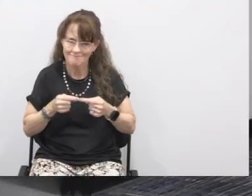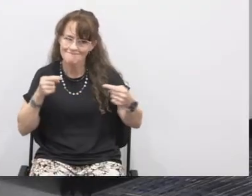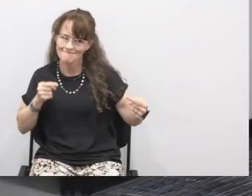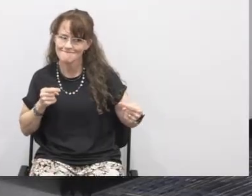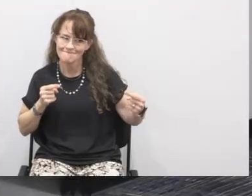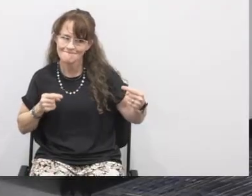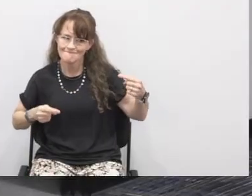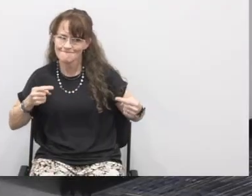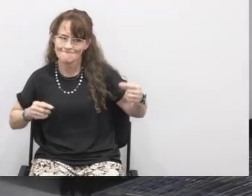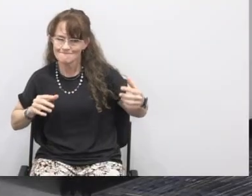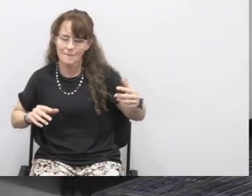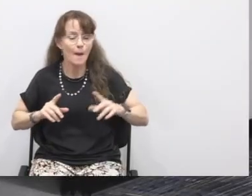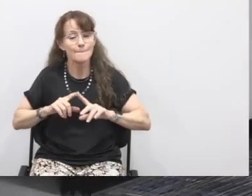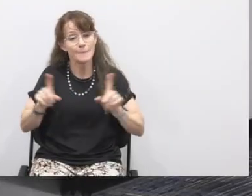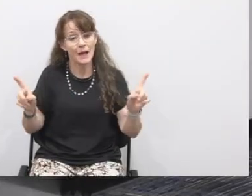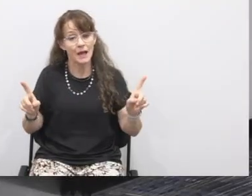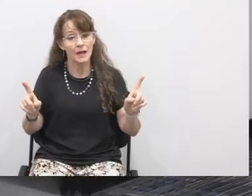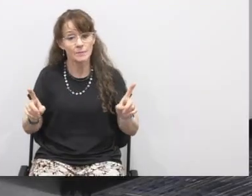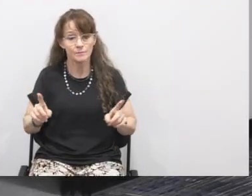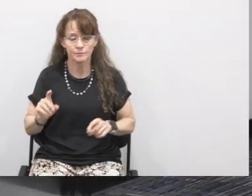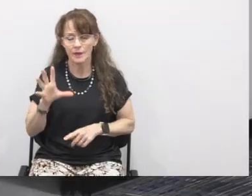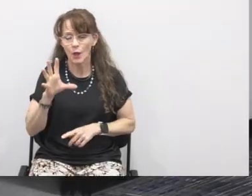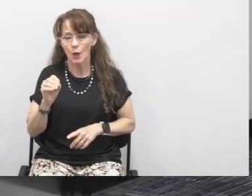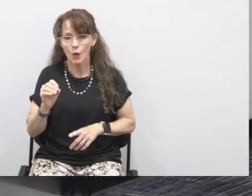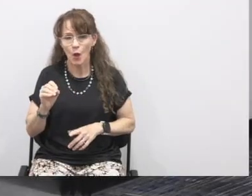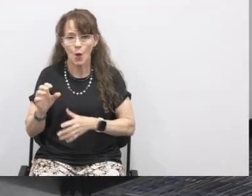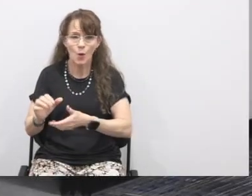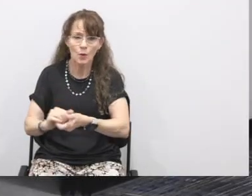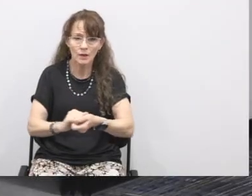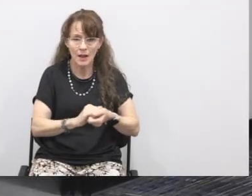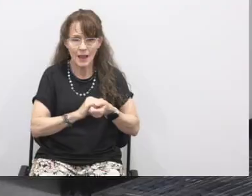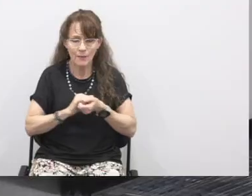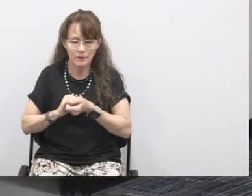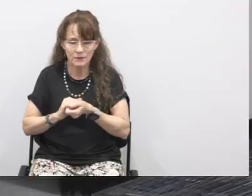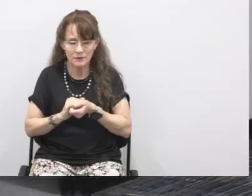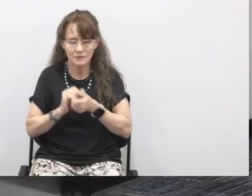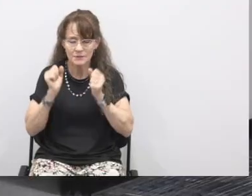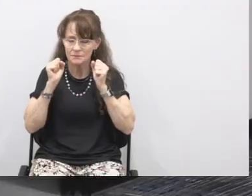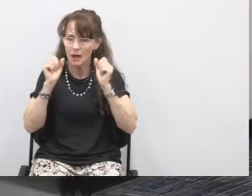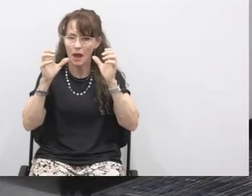But actual co-collaboration has been such a revelation in that department.